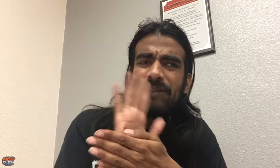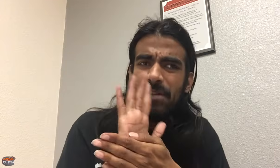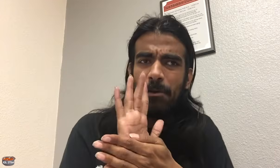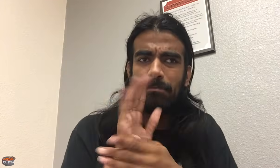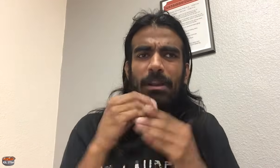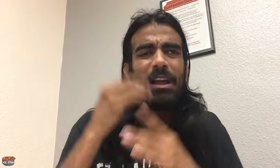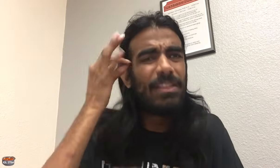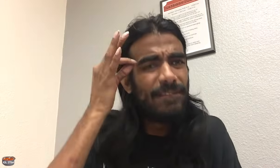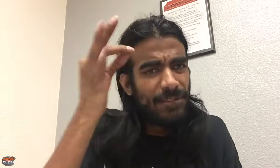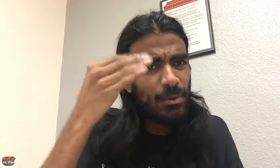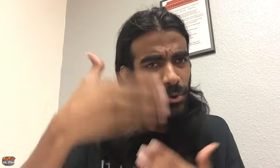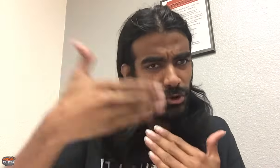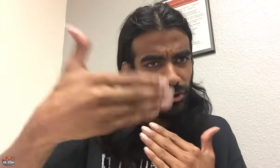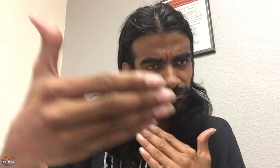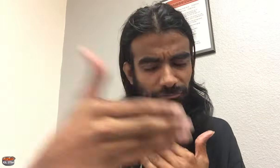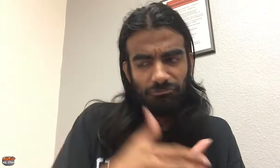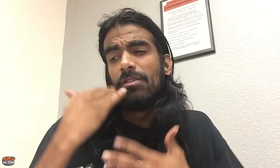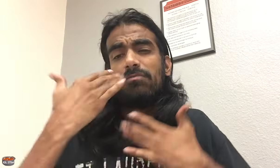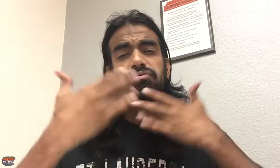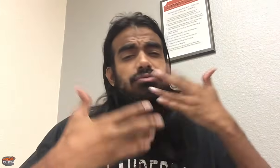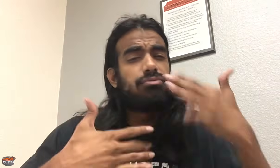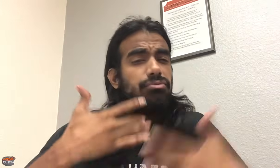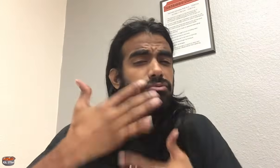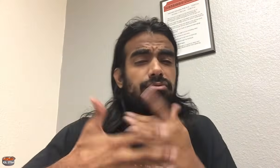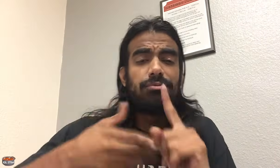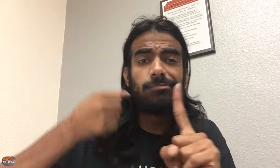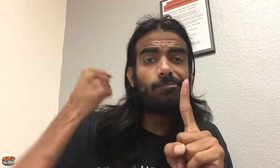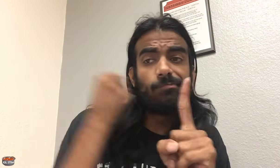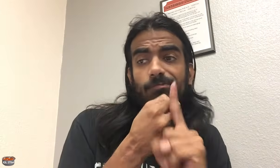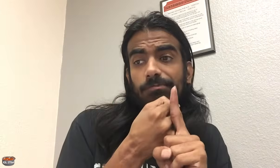Deaf people and they really wanted to encourage them to make more films in the future.